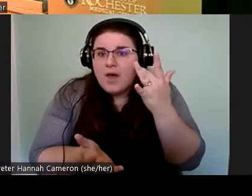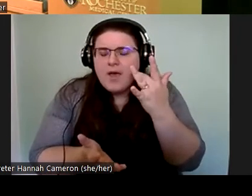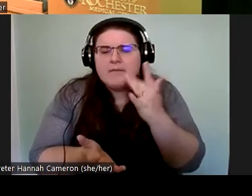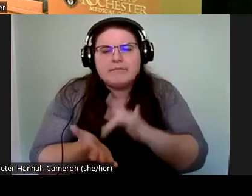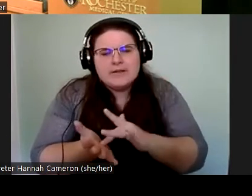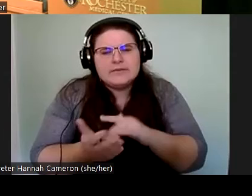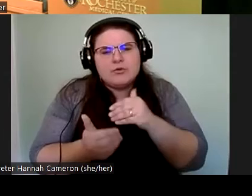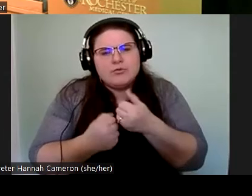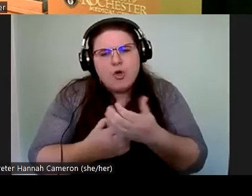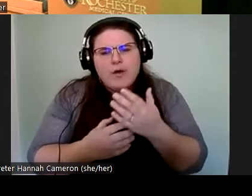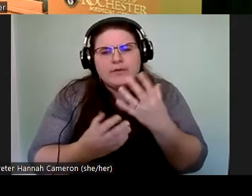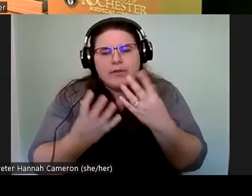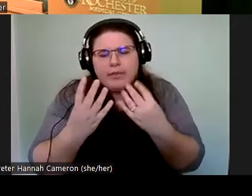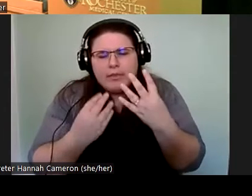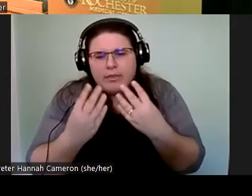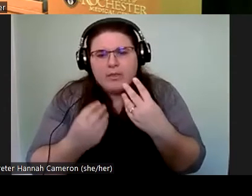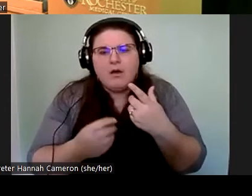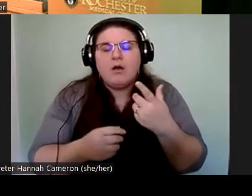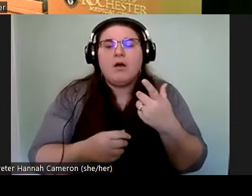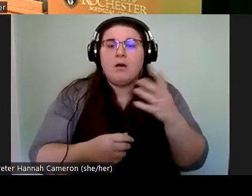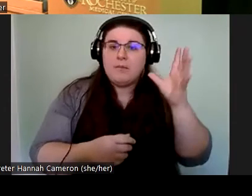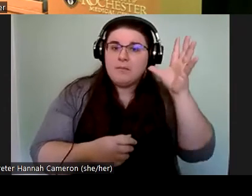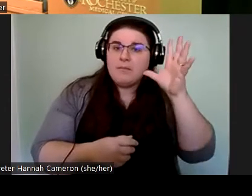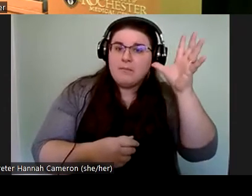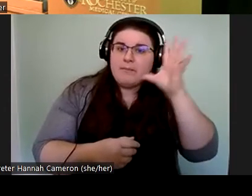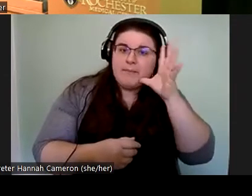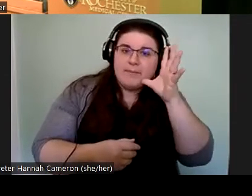up on time and and get to that appointment and you know that might seem like a small